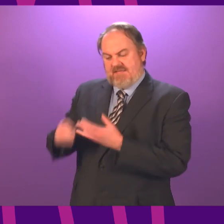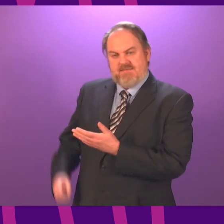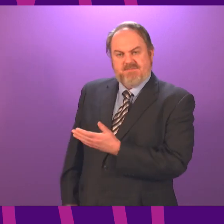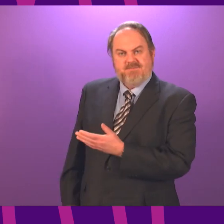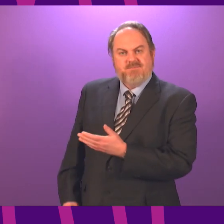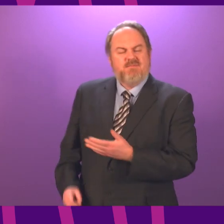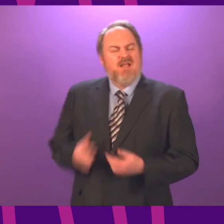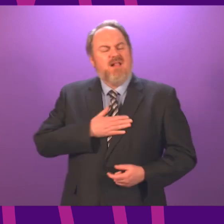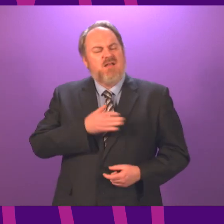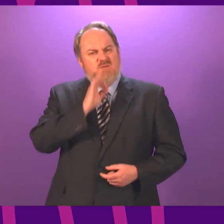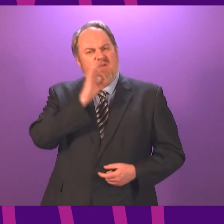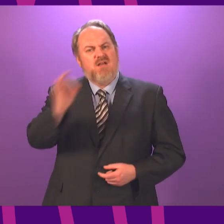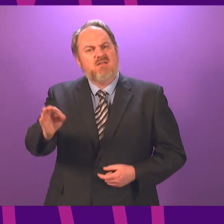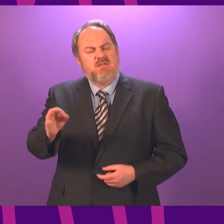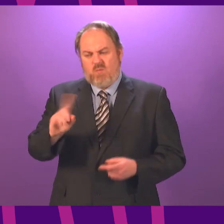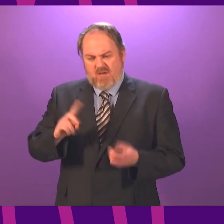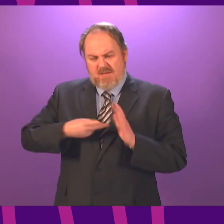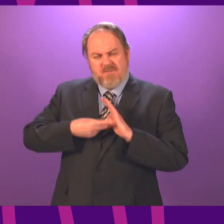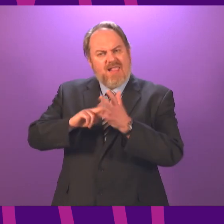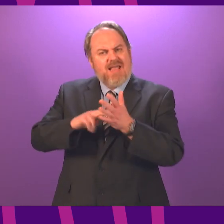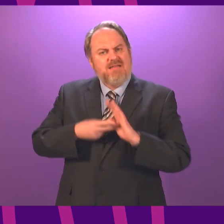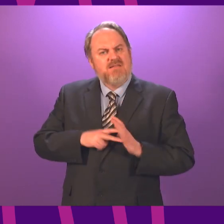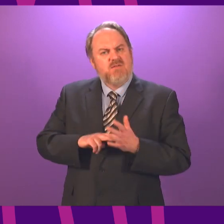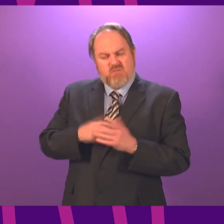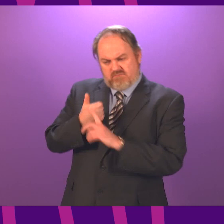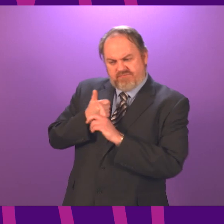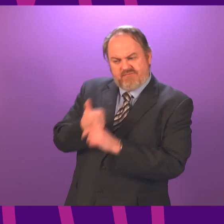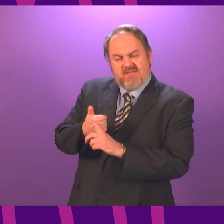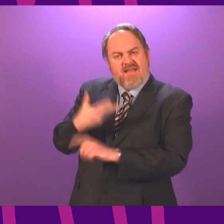What measures are being taken to vaccinate those in hospital who are not technically